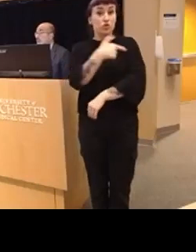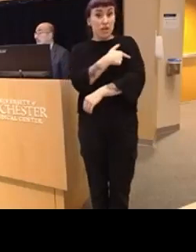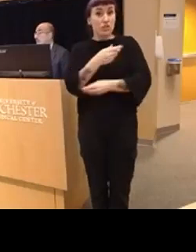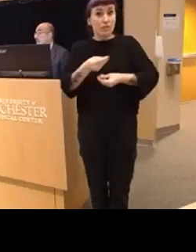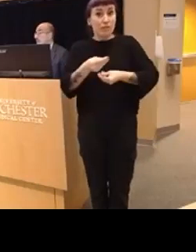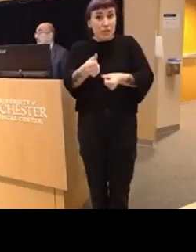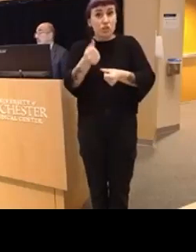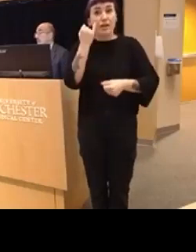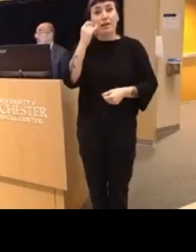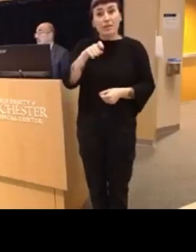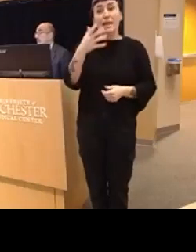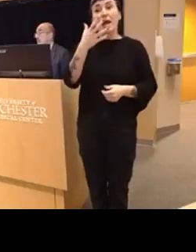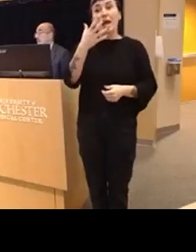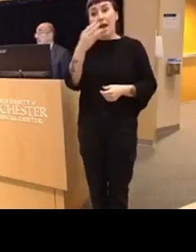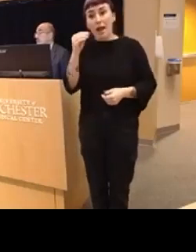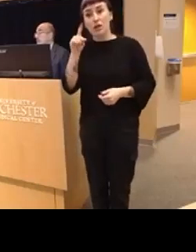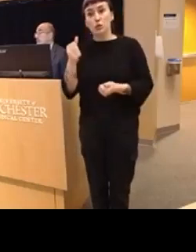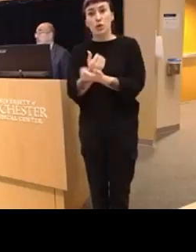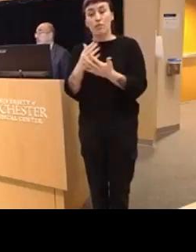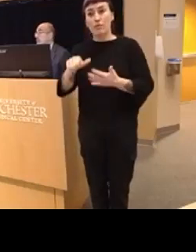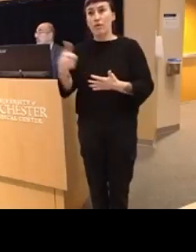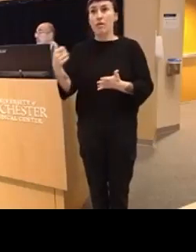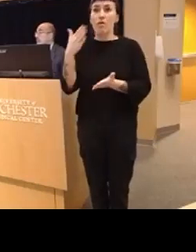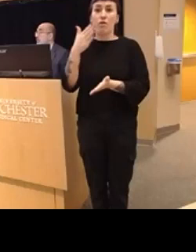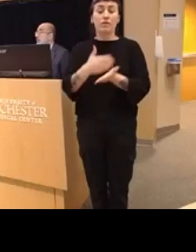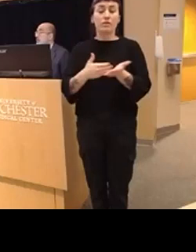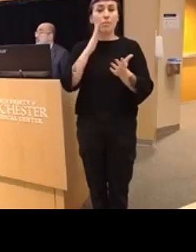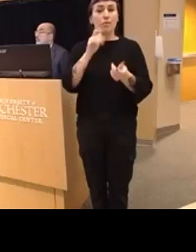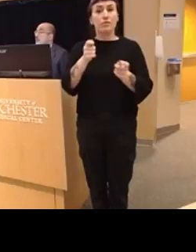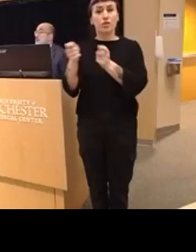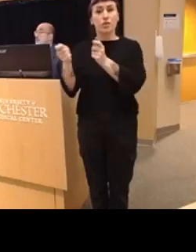everything else and with some of the changes now where initials and follow-ups are getting